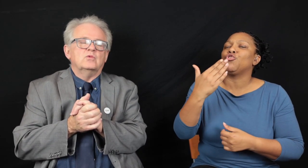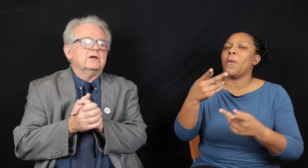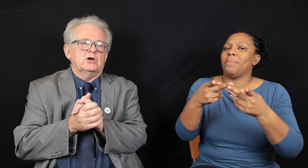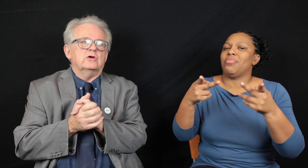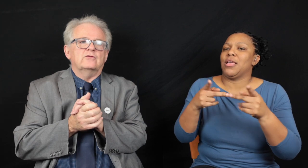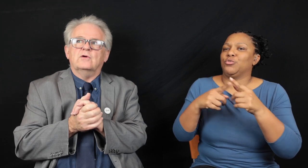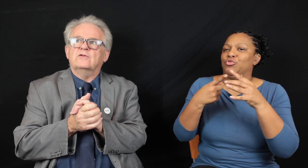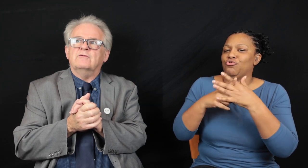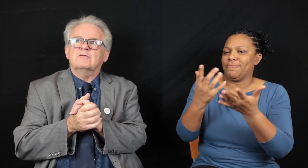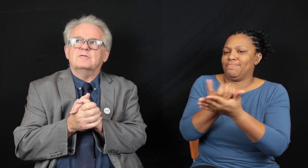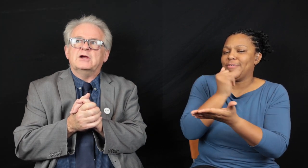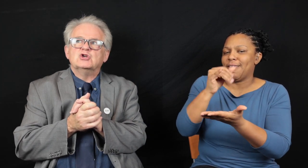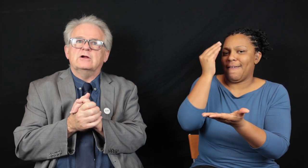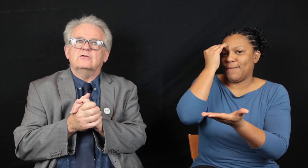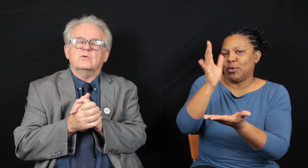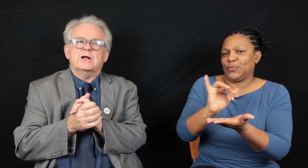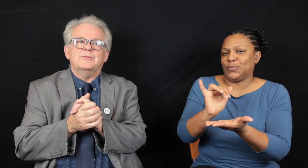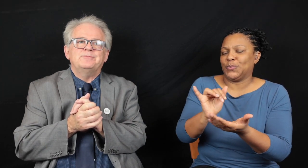good source of information as well.